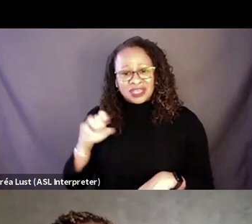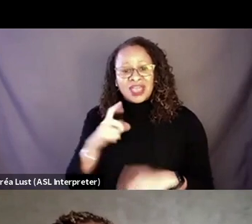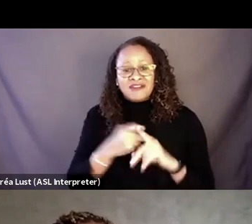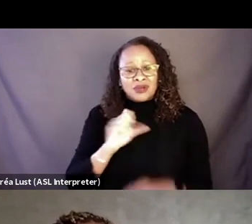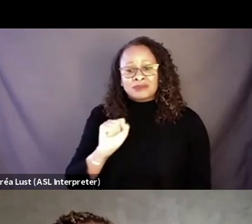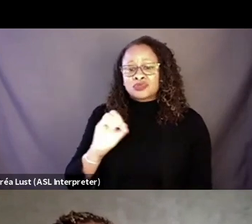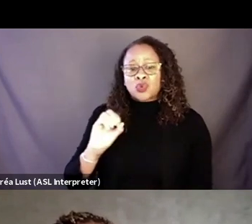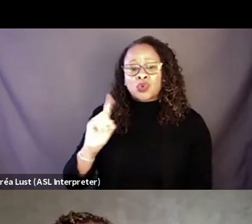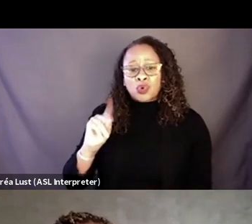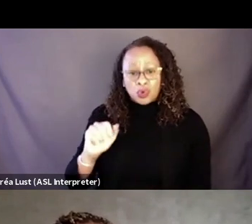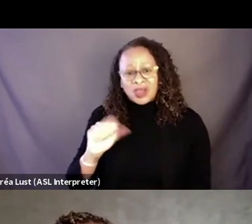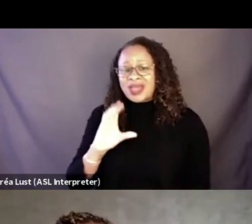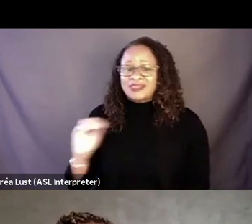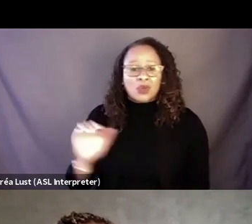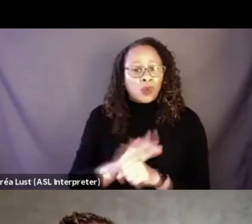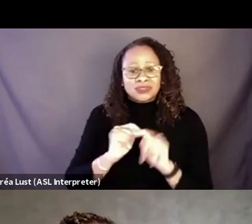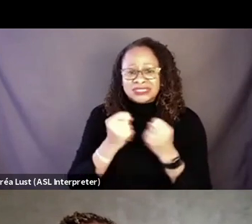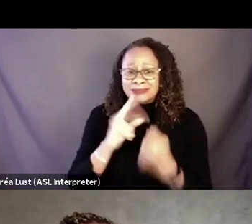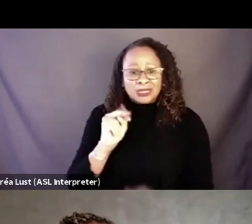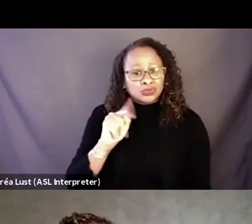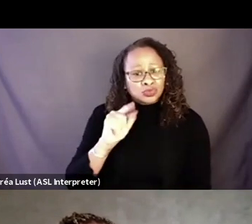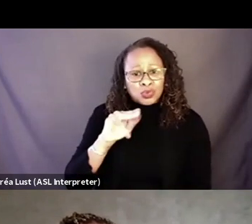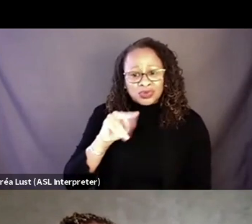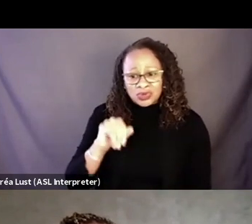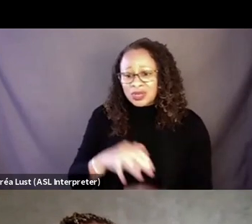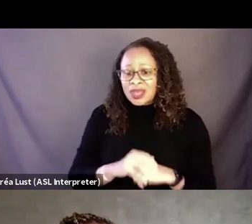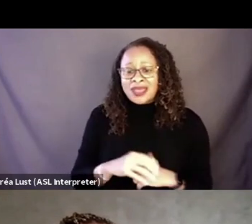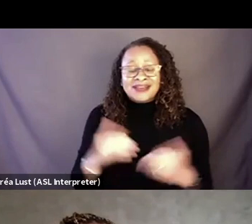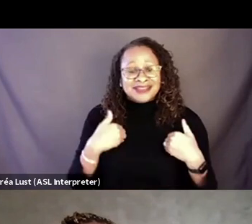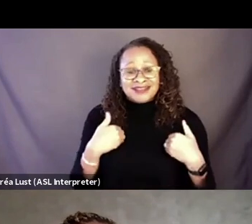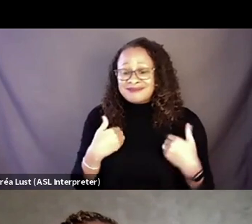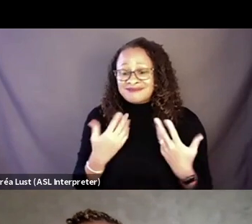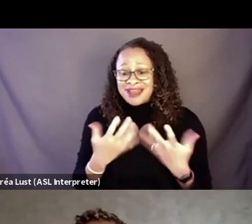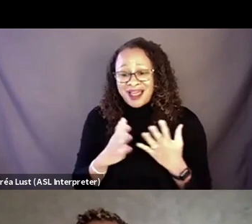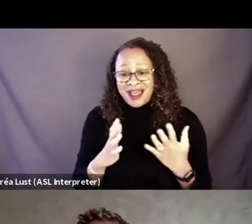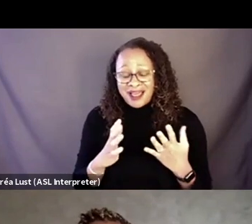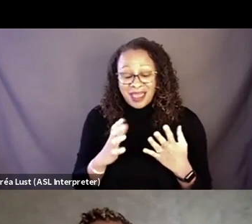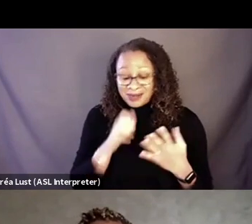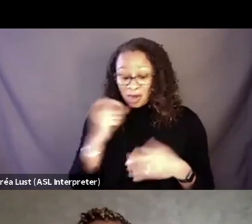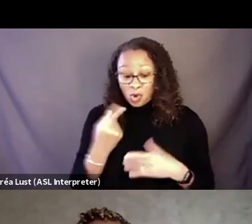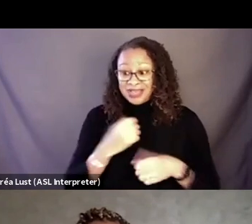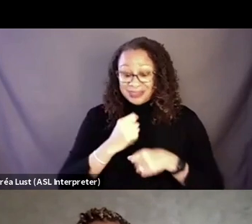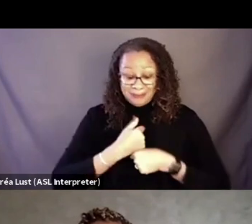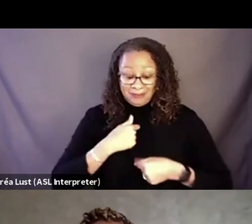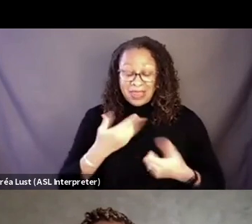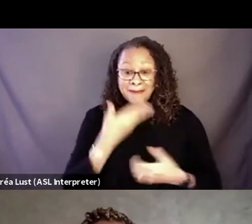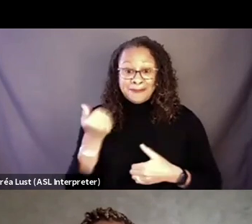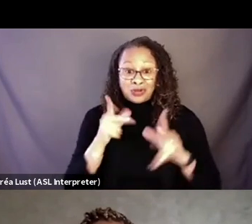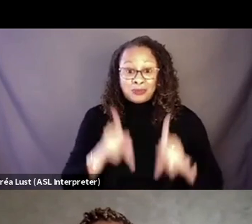for that because not only has it made me a better person, it has made me understand